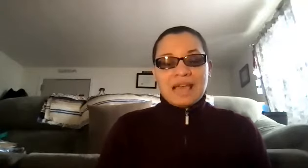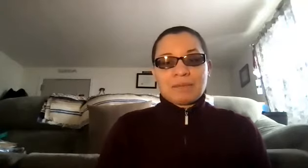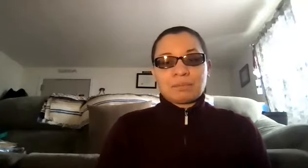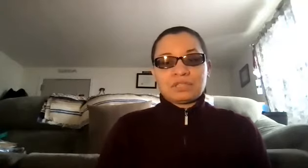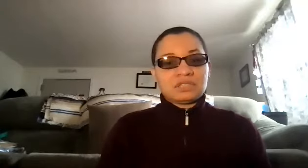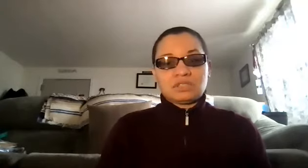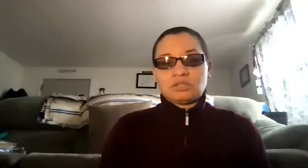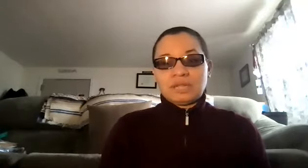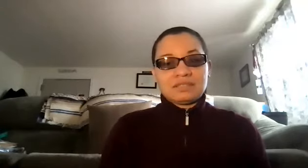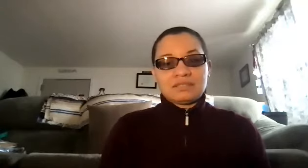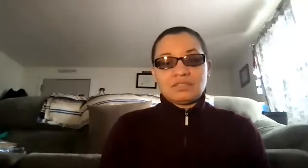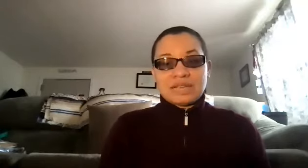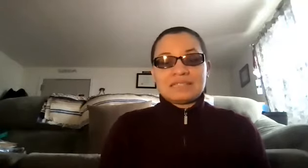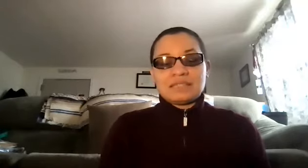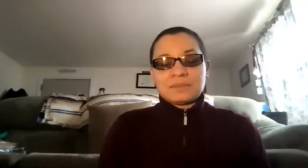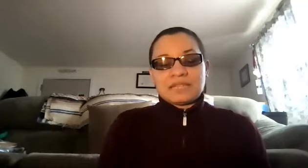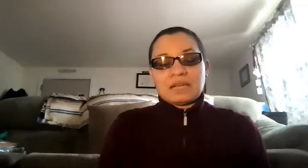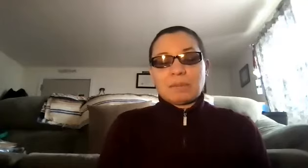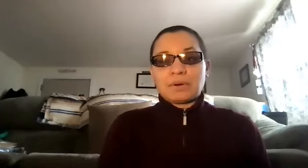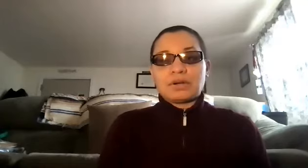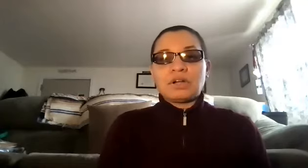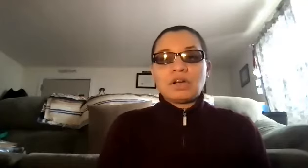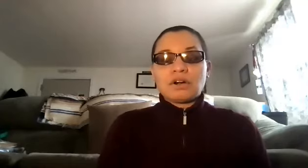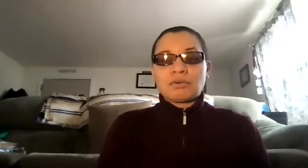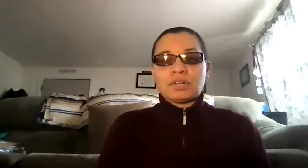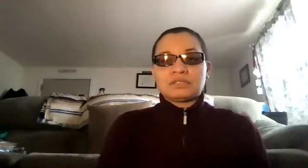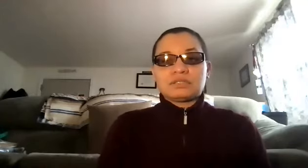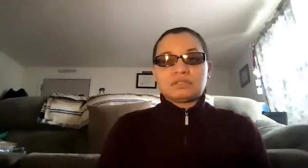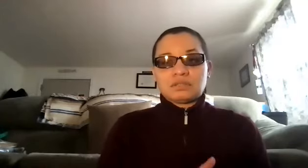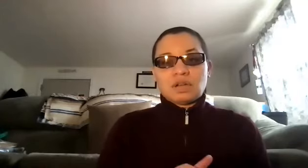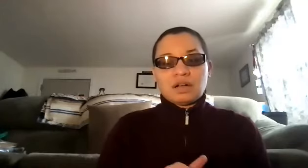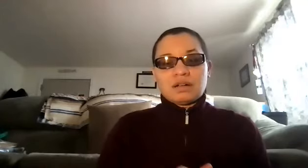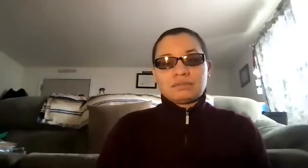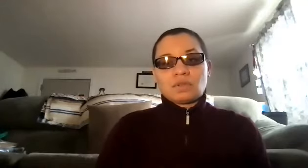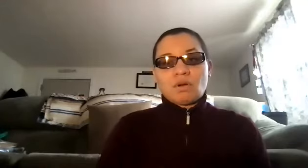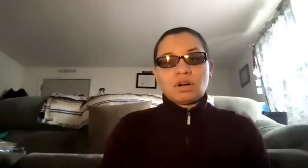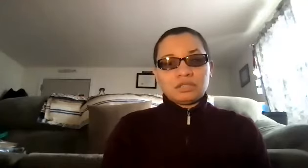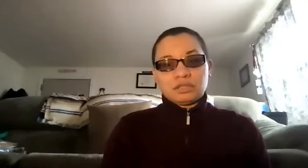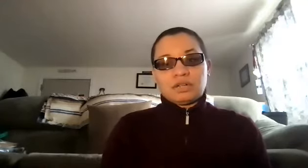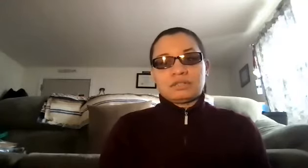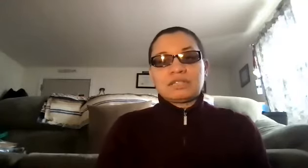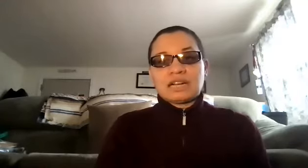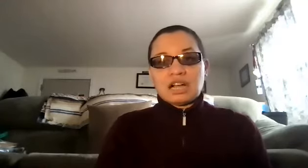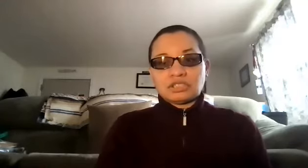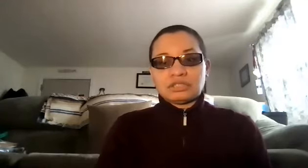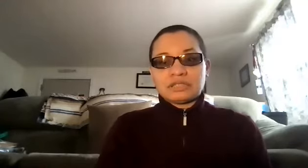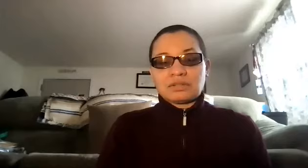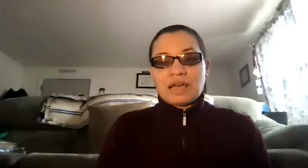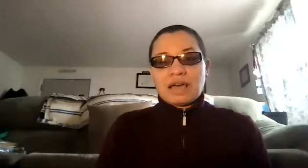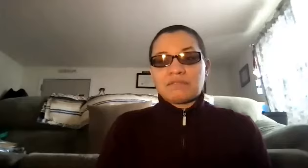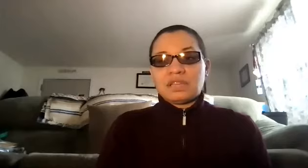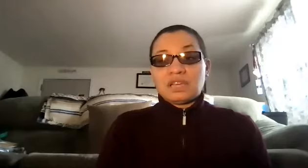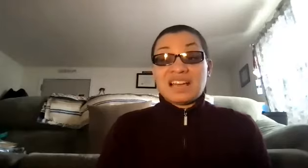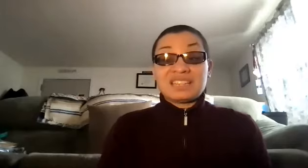app because you get to keep the same number across all your technologies that you have and i can